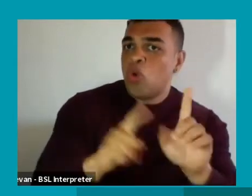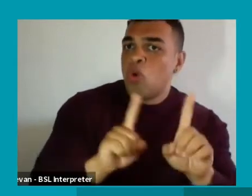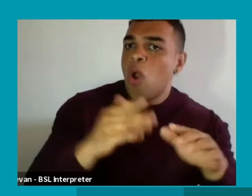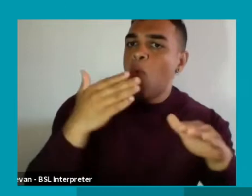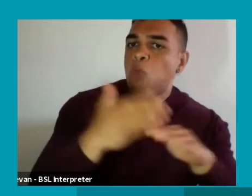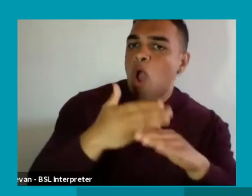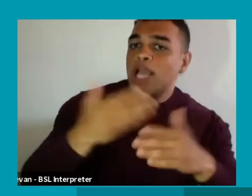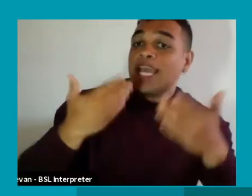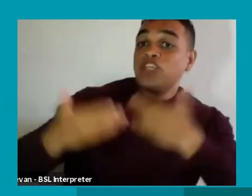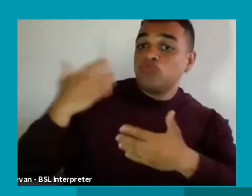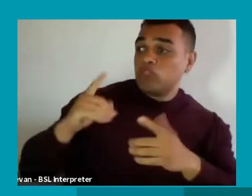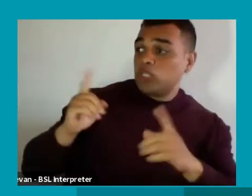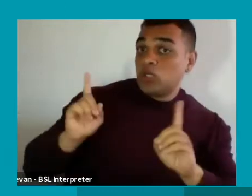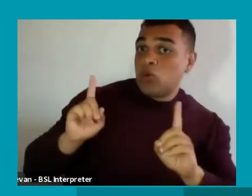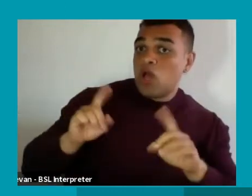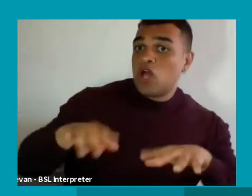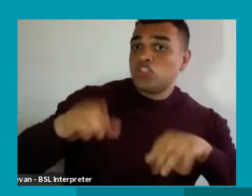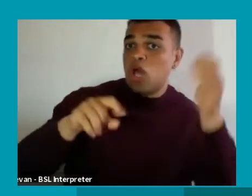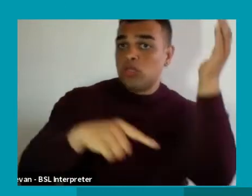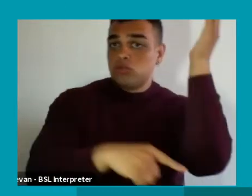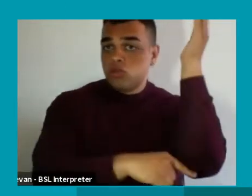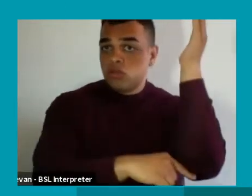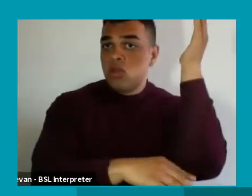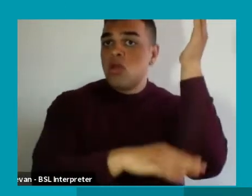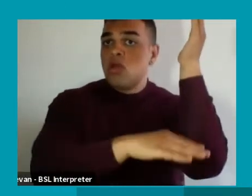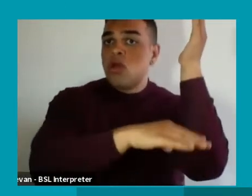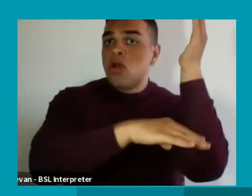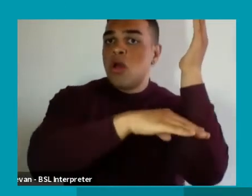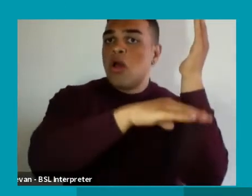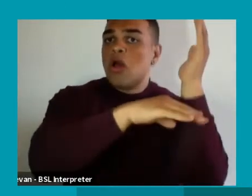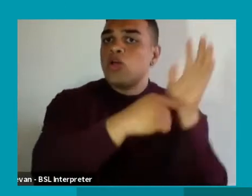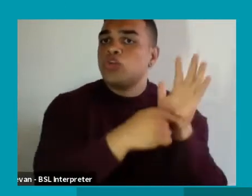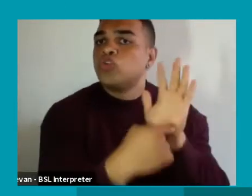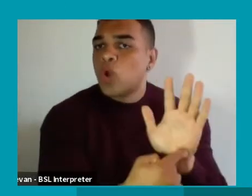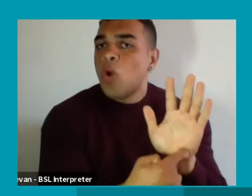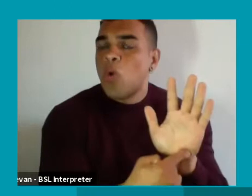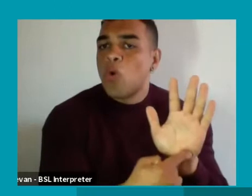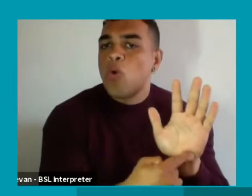starting with your most recent first, but you can also have an achievement or a skills section.